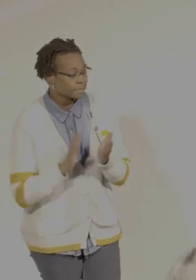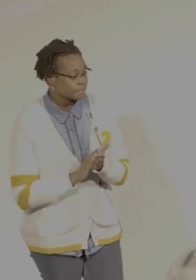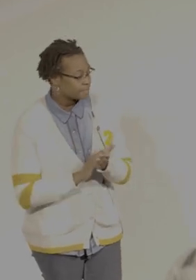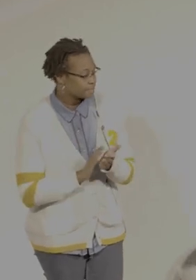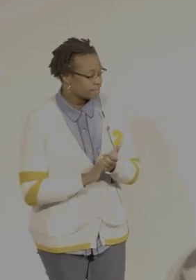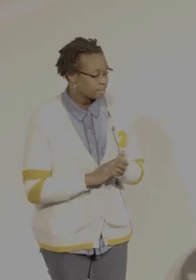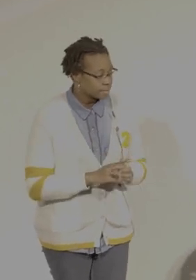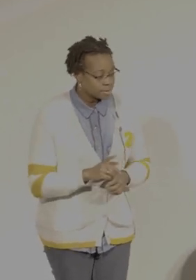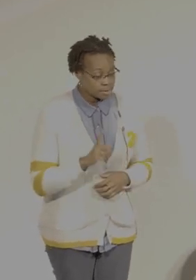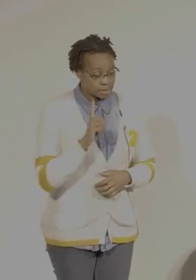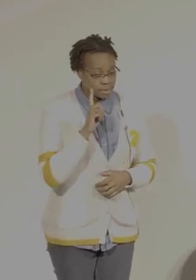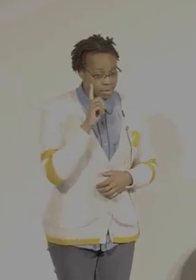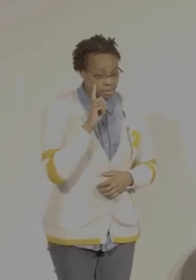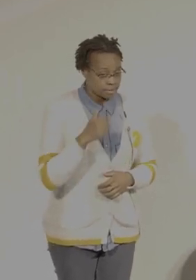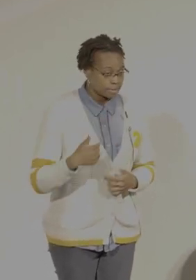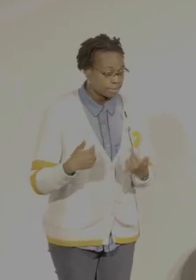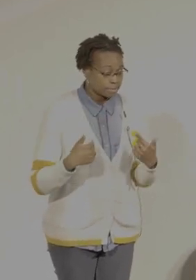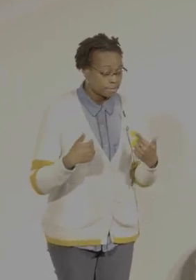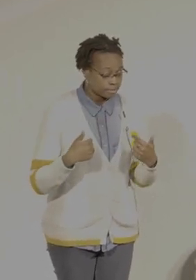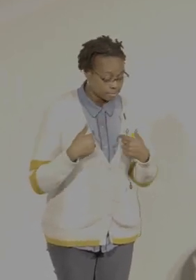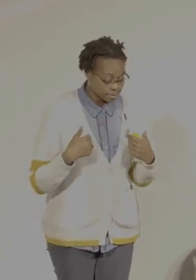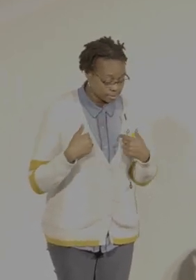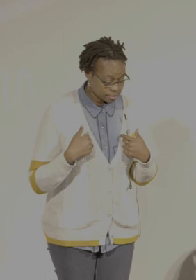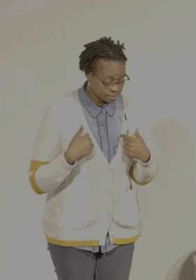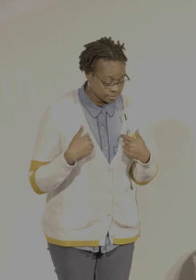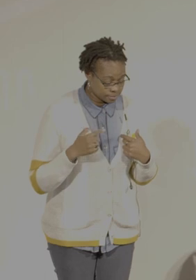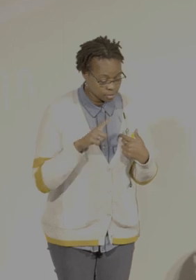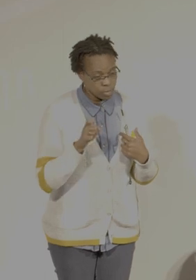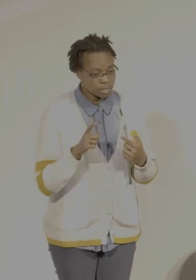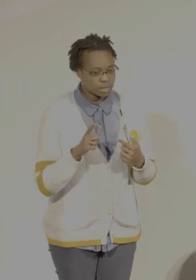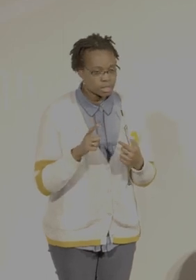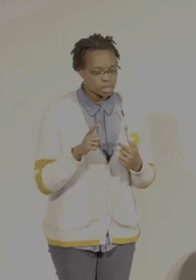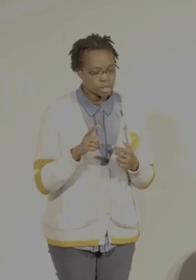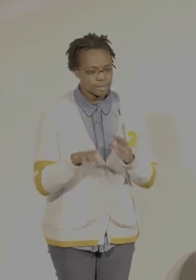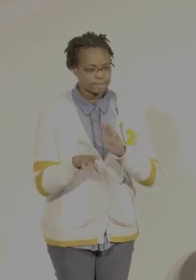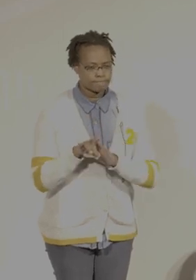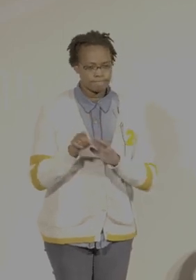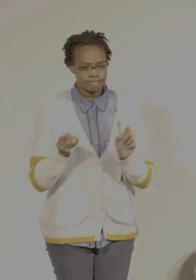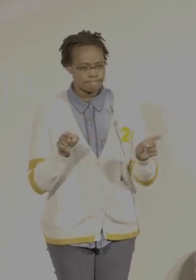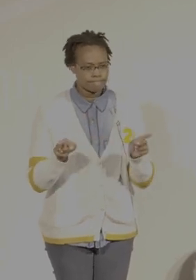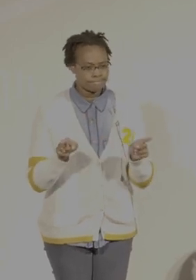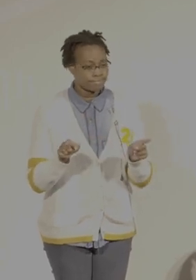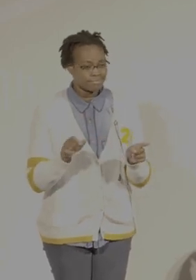And so for me, this question of objectivity is not what I'm interested in.